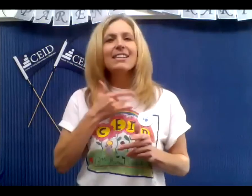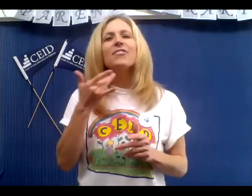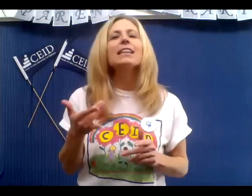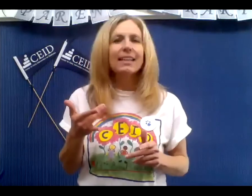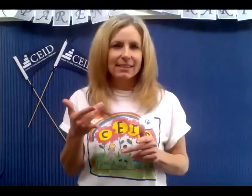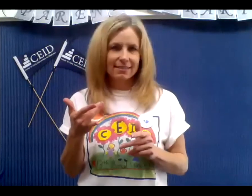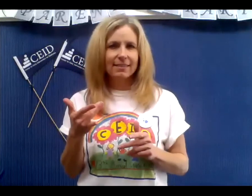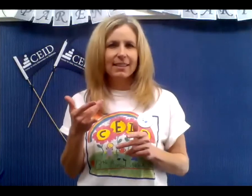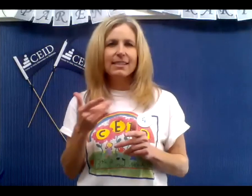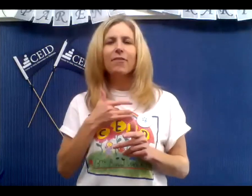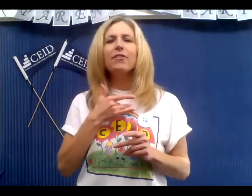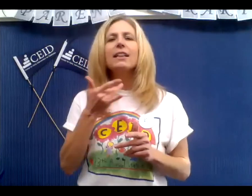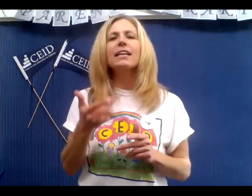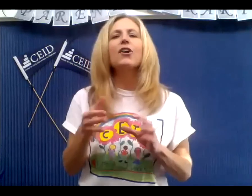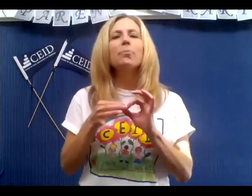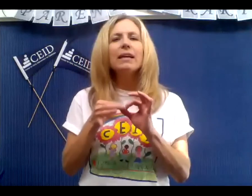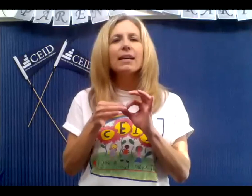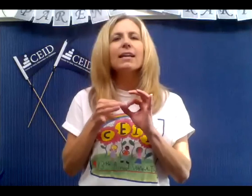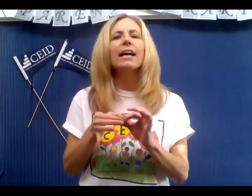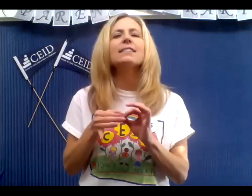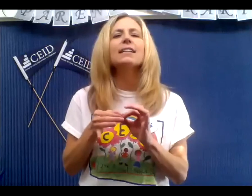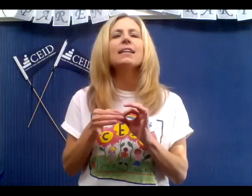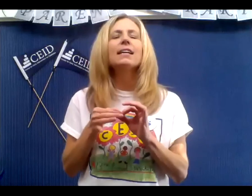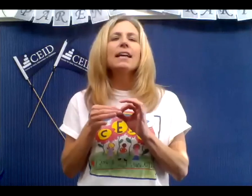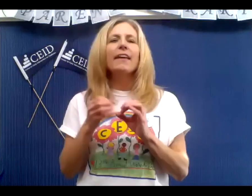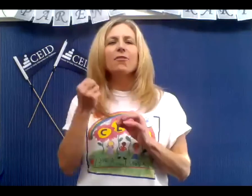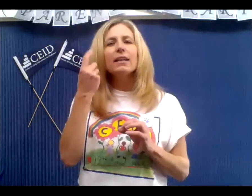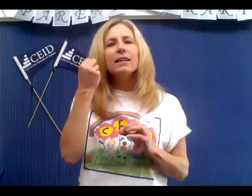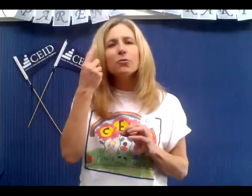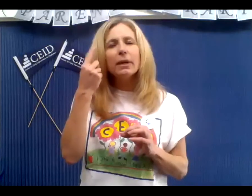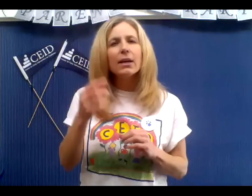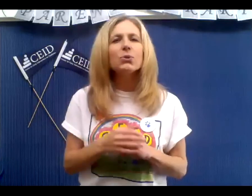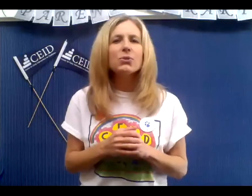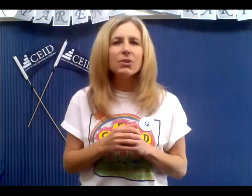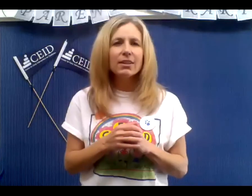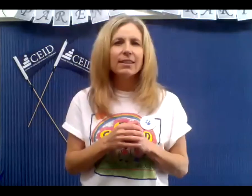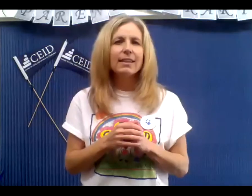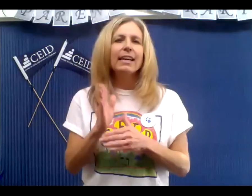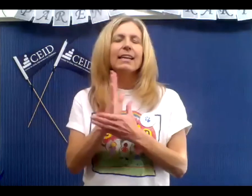It's a feeling. It's that feeling of being connected, that feeling of being understood,